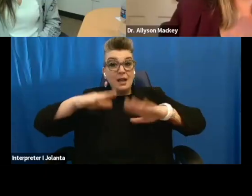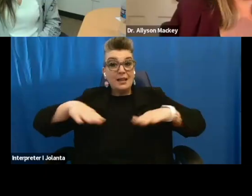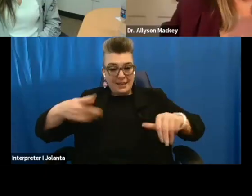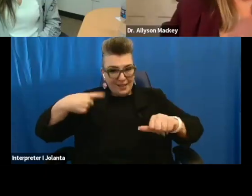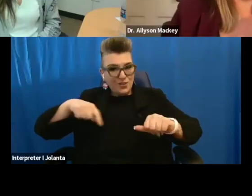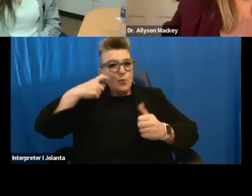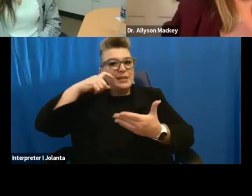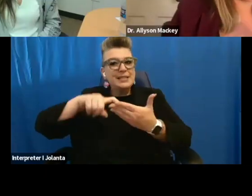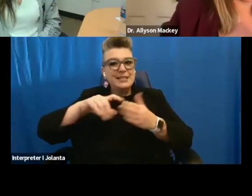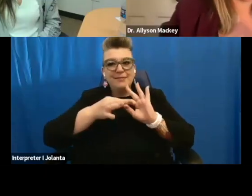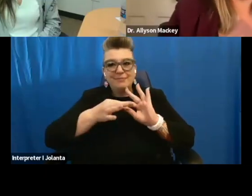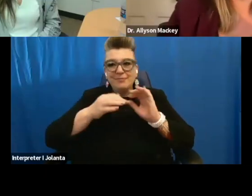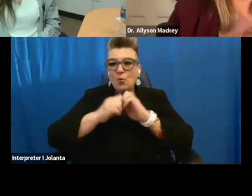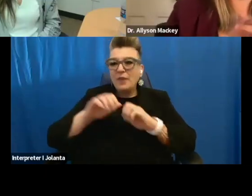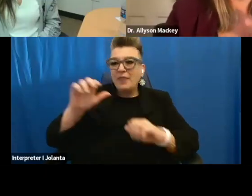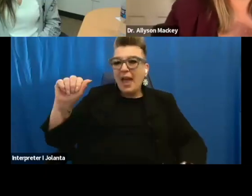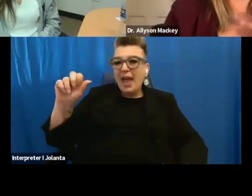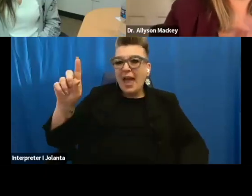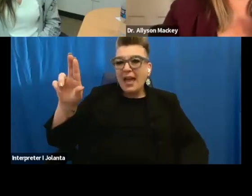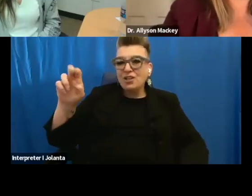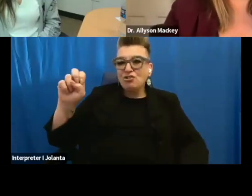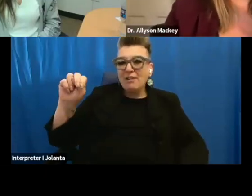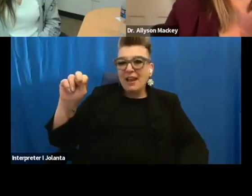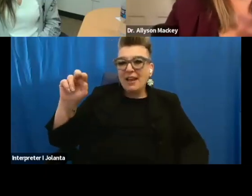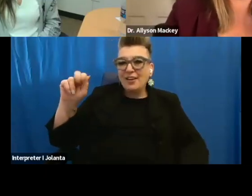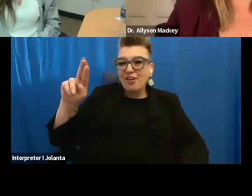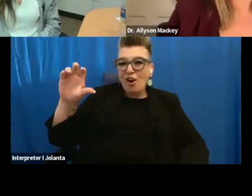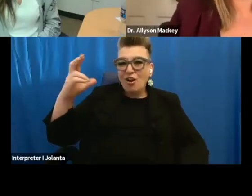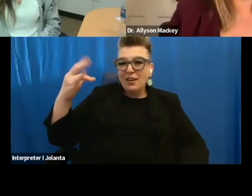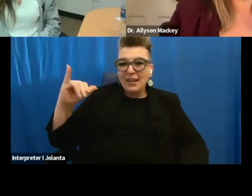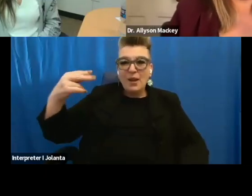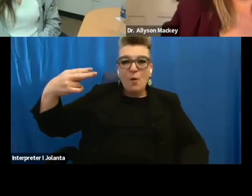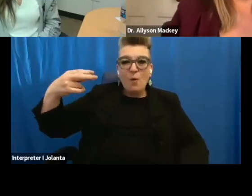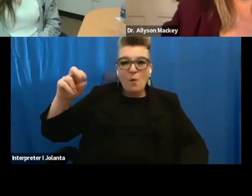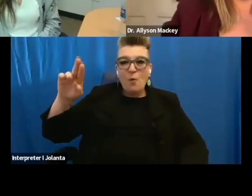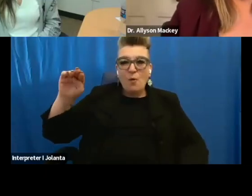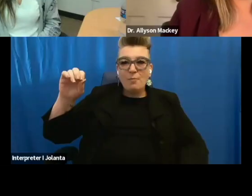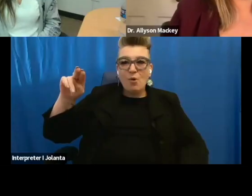um adinarchy hormones so it does look like there's something about the pace of maturation